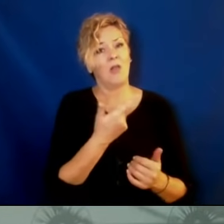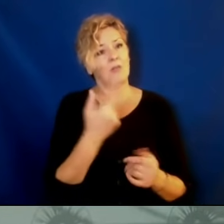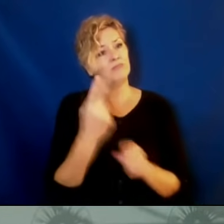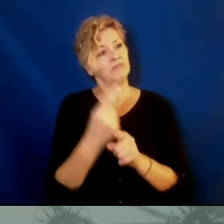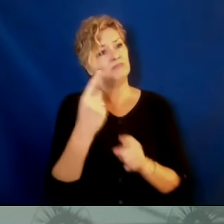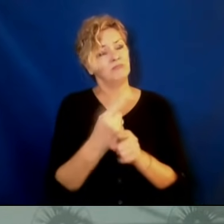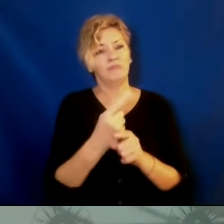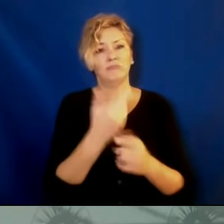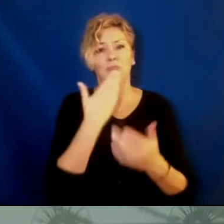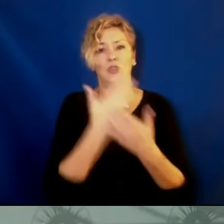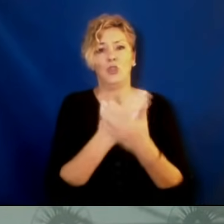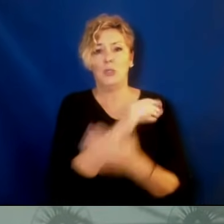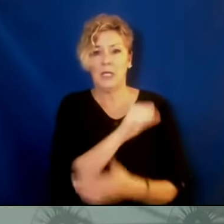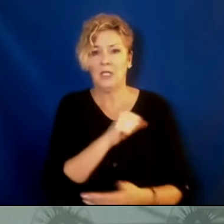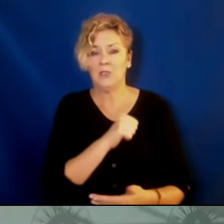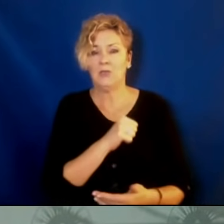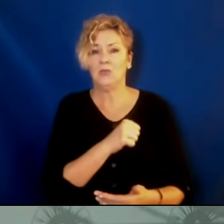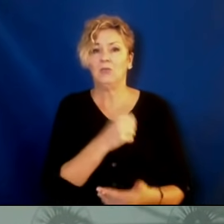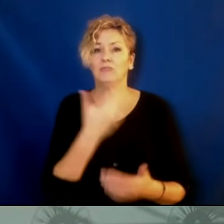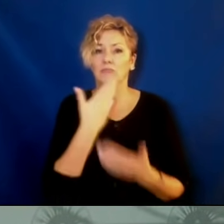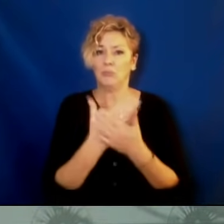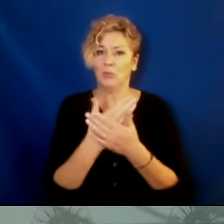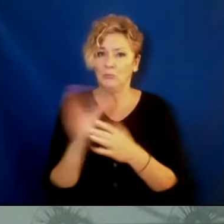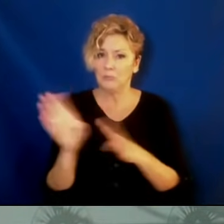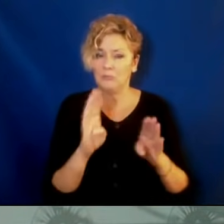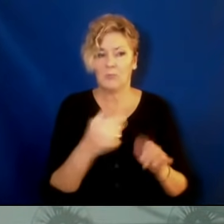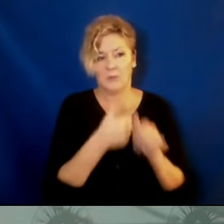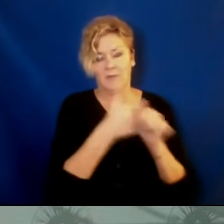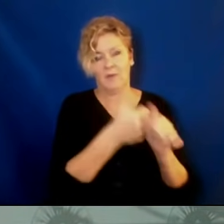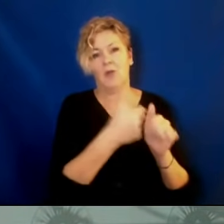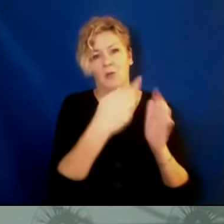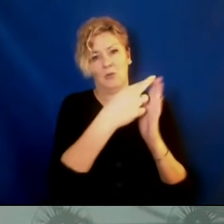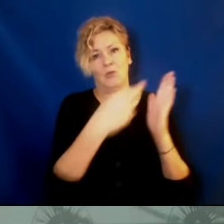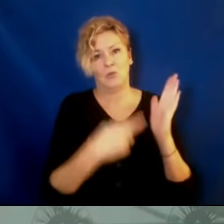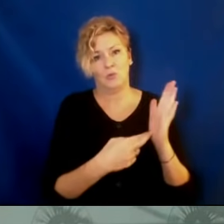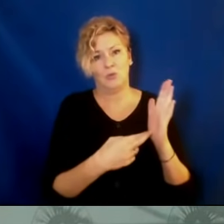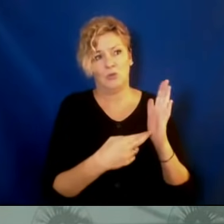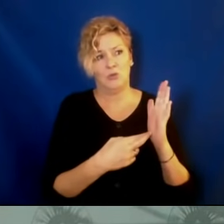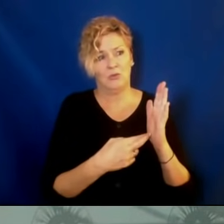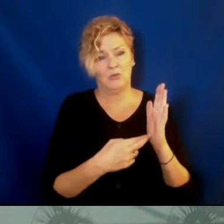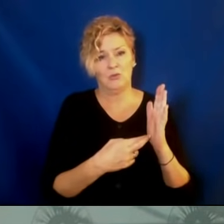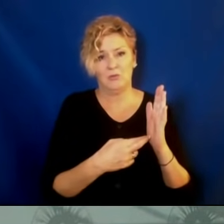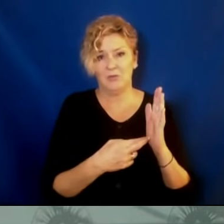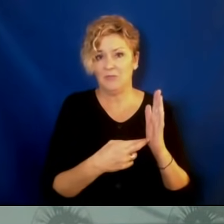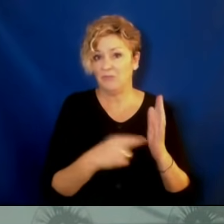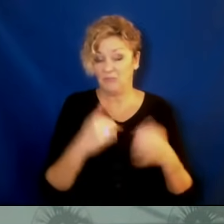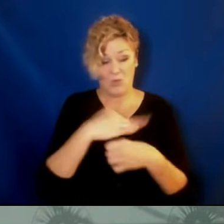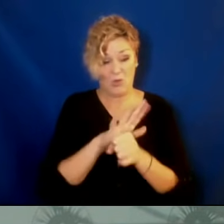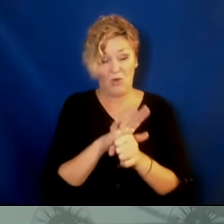I think it is a good opportunity to remind people that our obligation , their absolute obligation to self